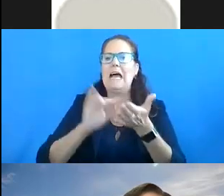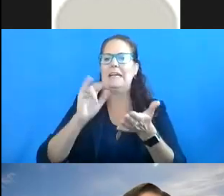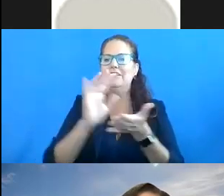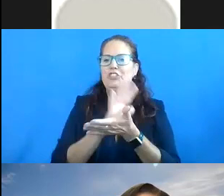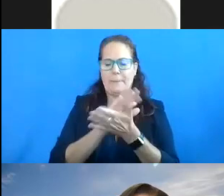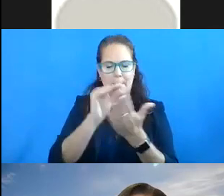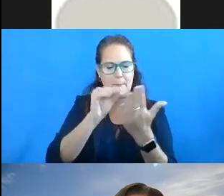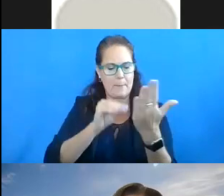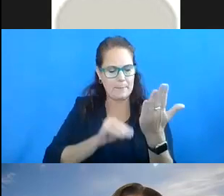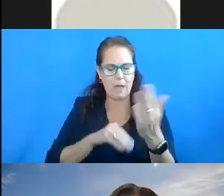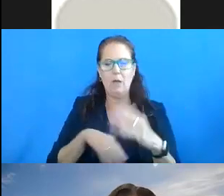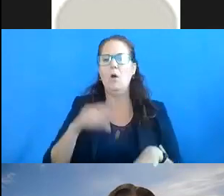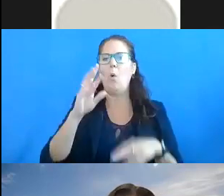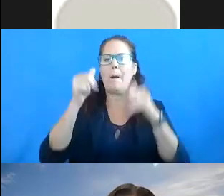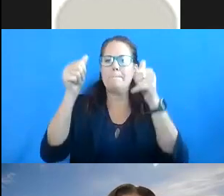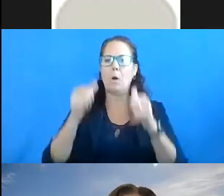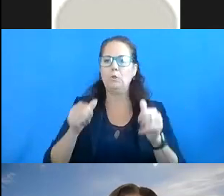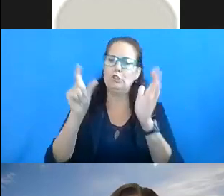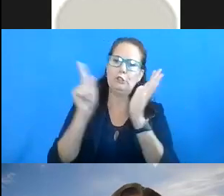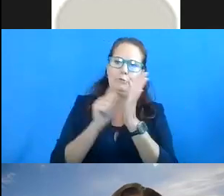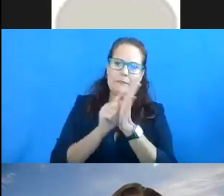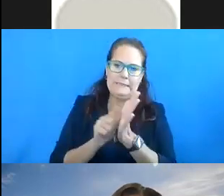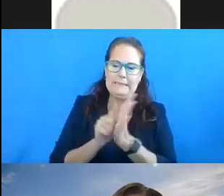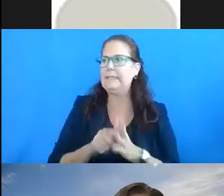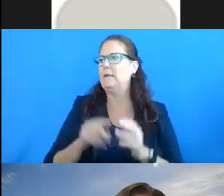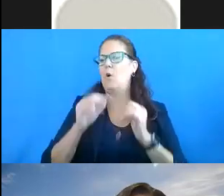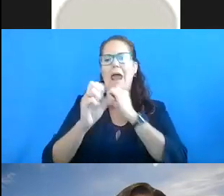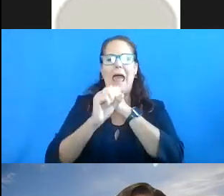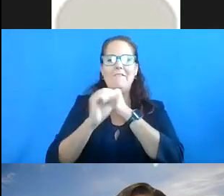the number of posters created or advertisements. It might be